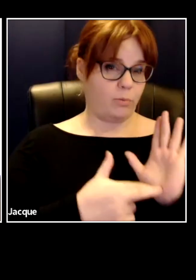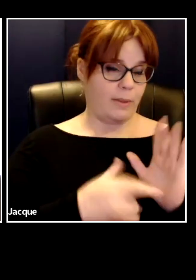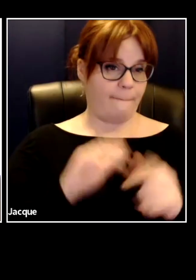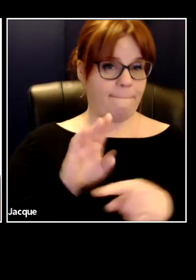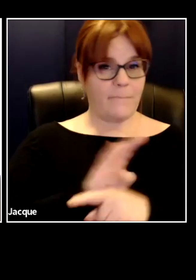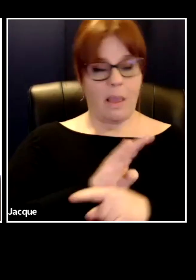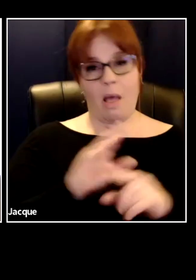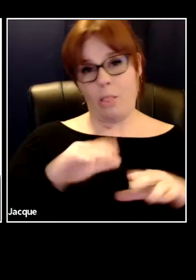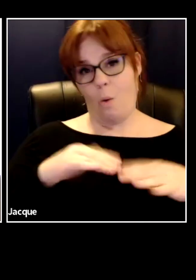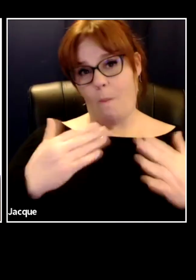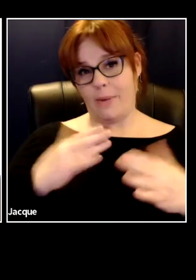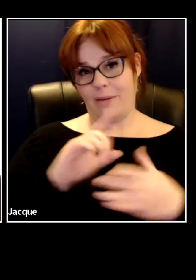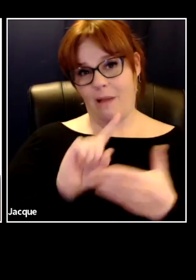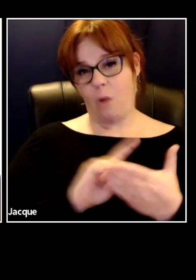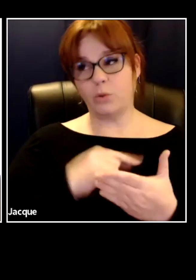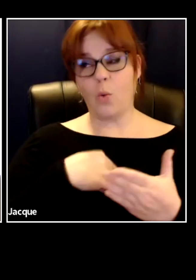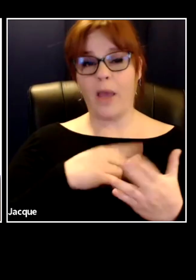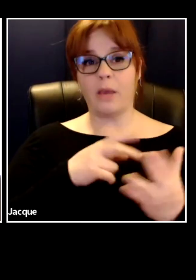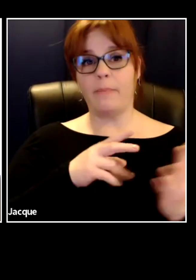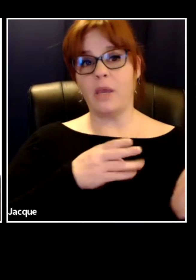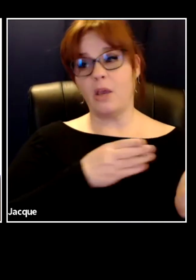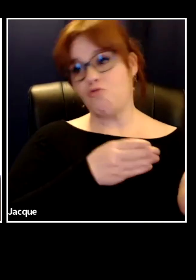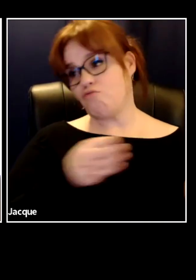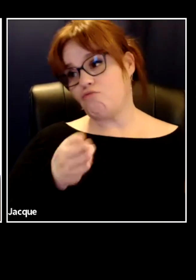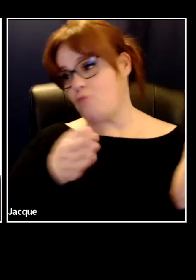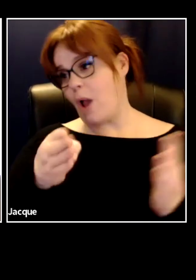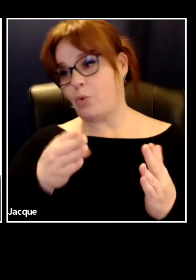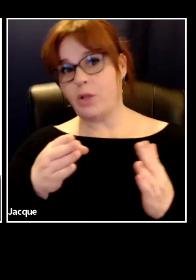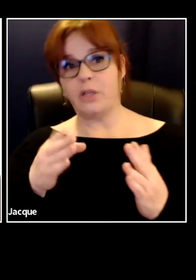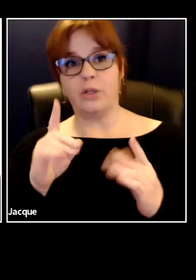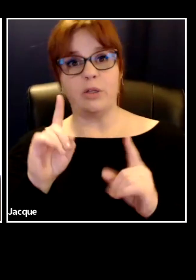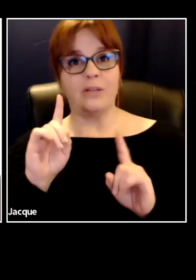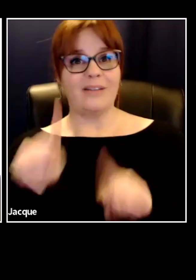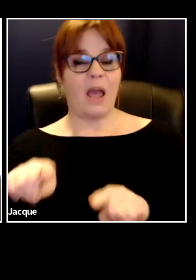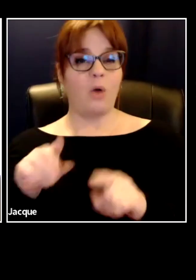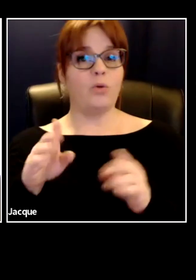I could be routed preferentially down streets that are open, have more businesses that are open,